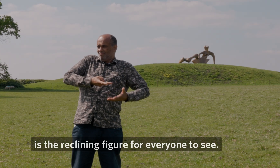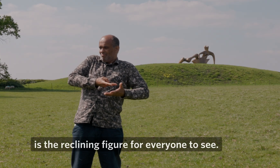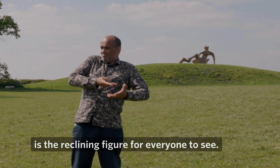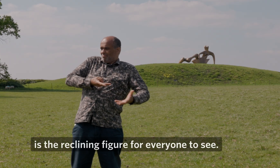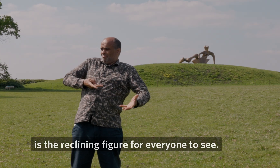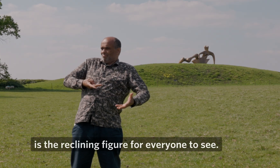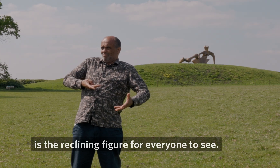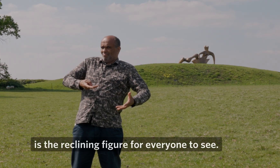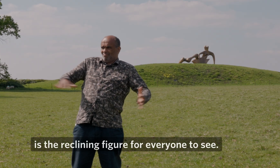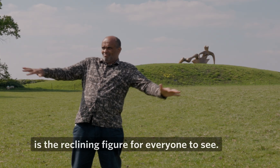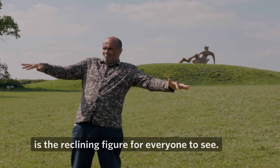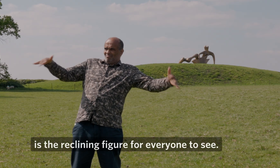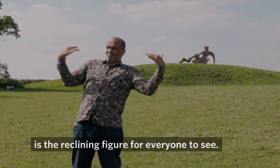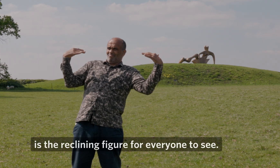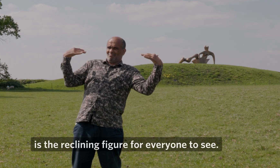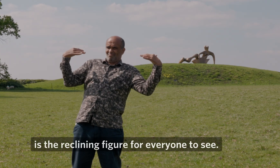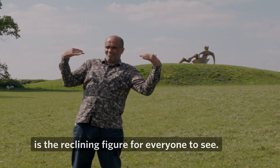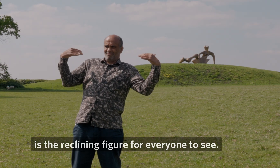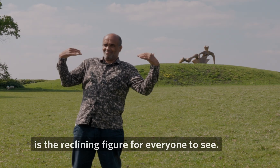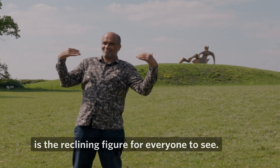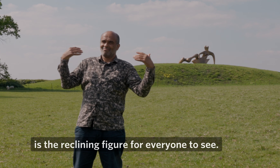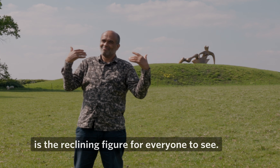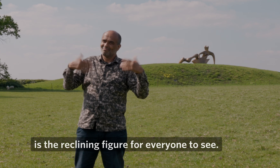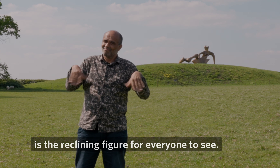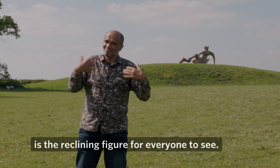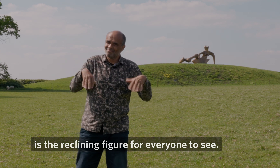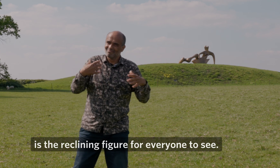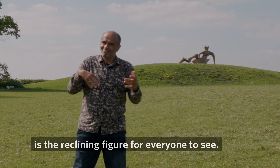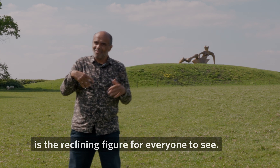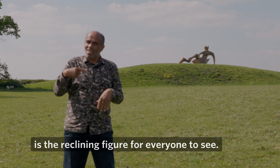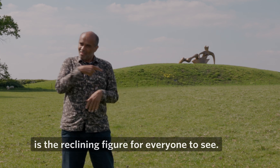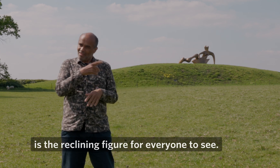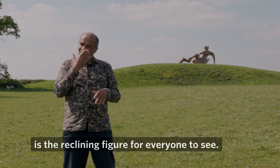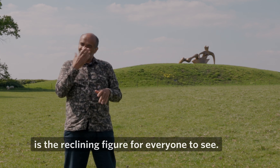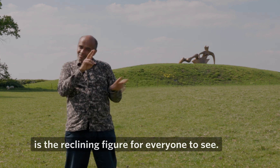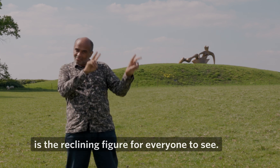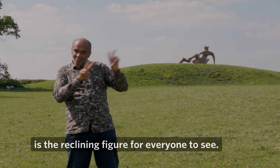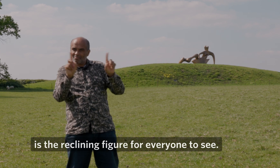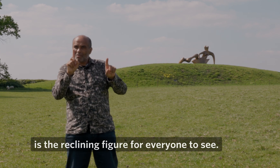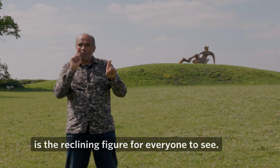is the reclining figure for everyone to see.